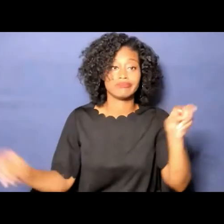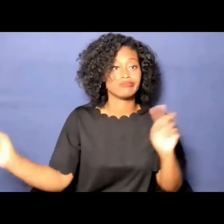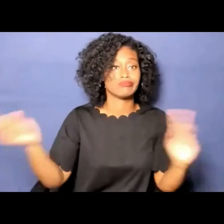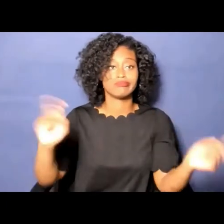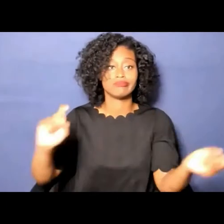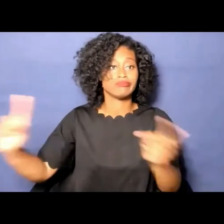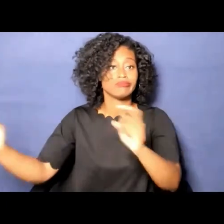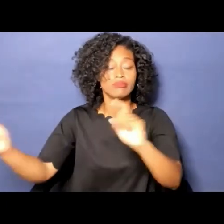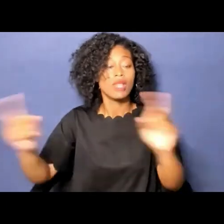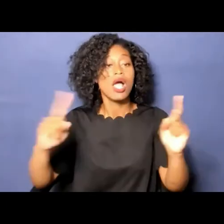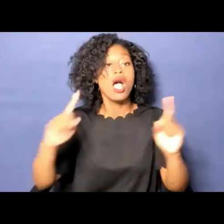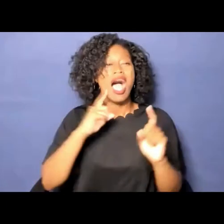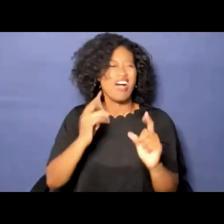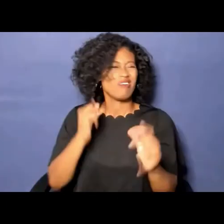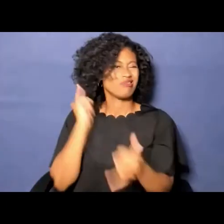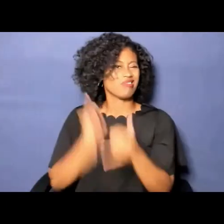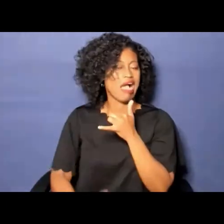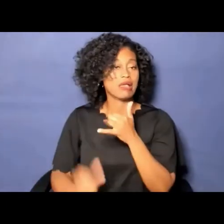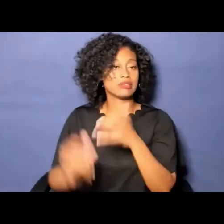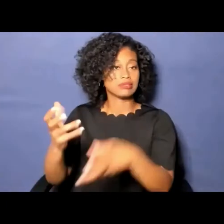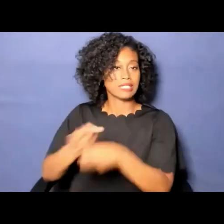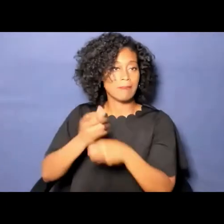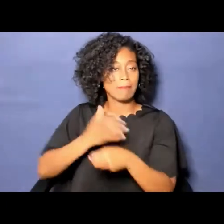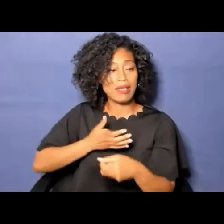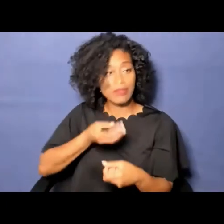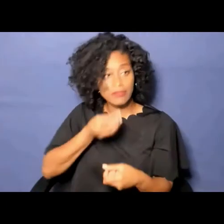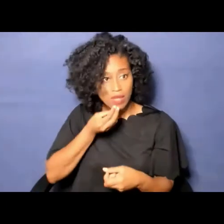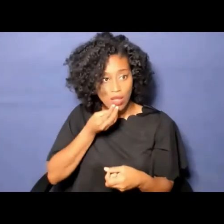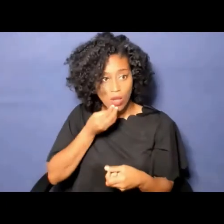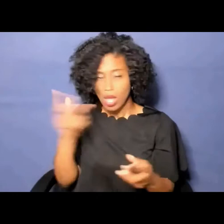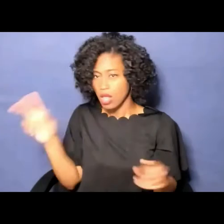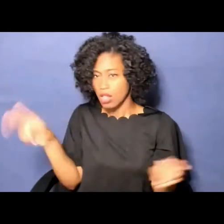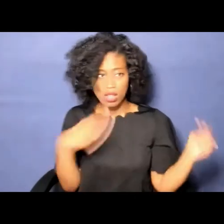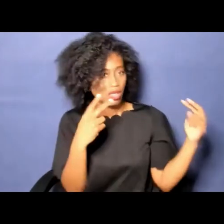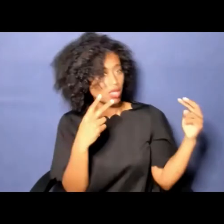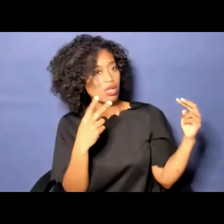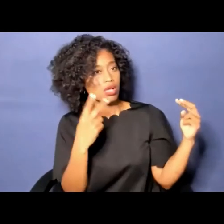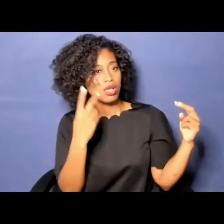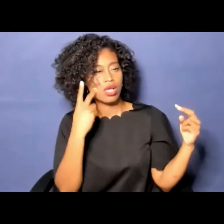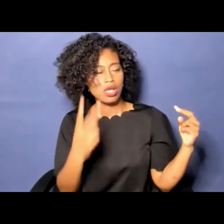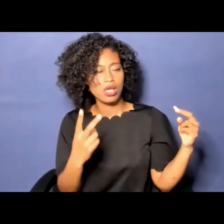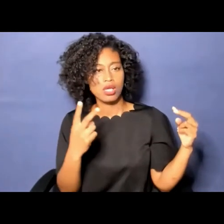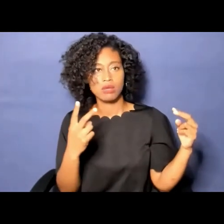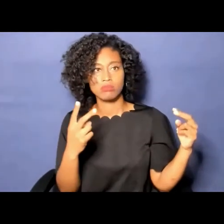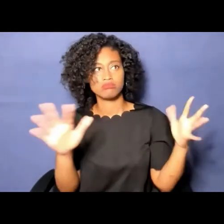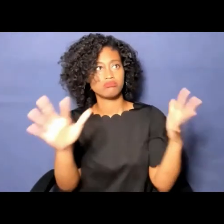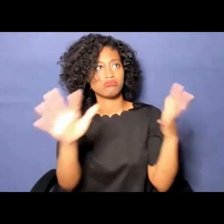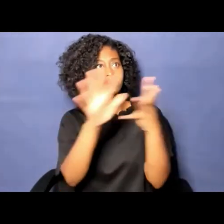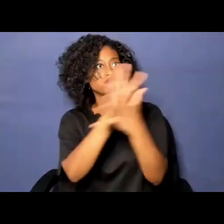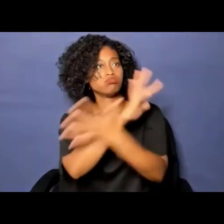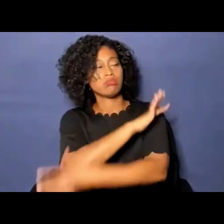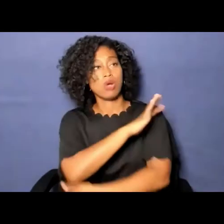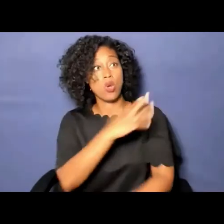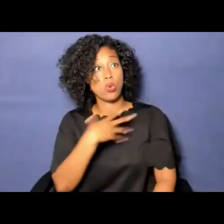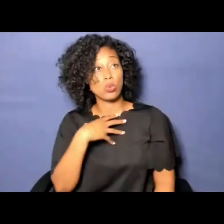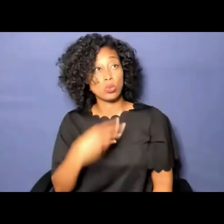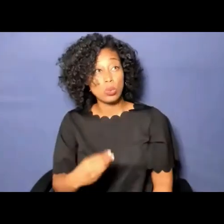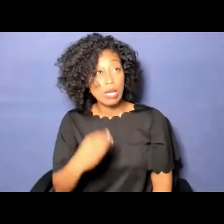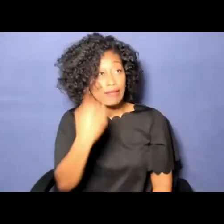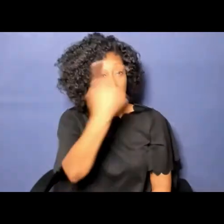I tried to remember – all I saw was a sea of white faces -- and